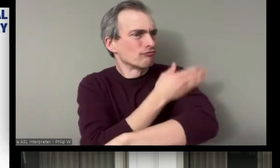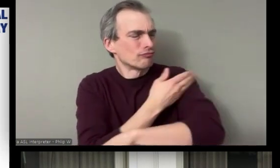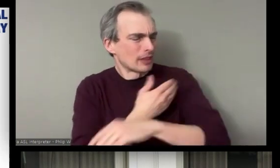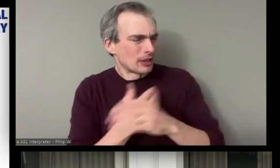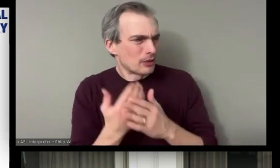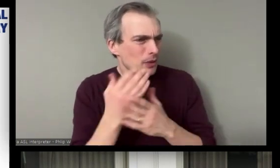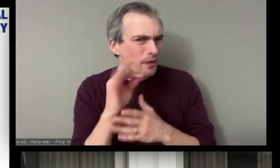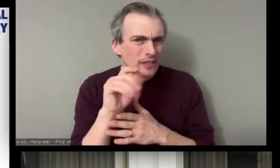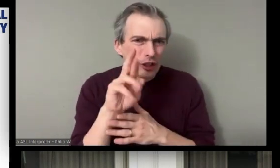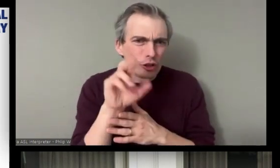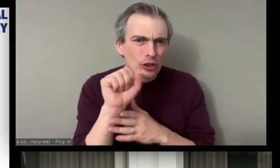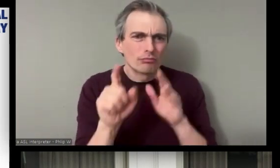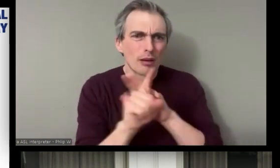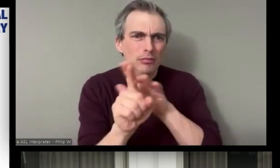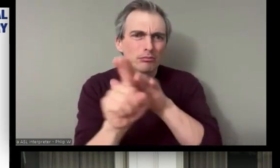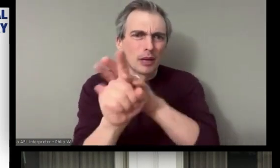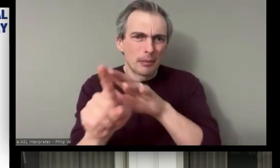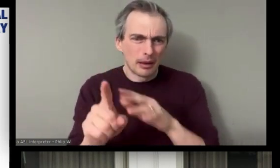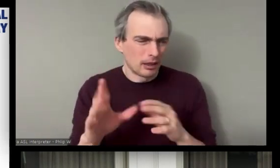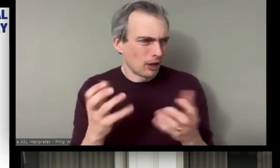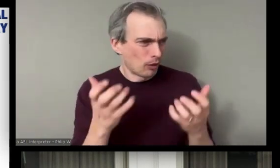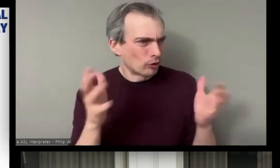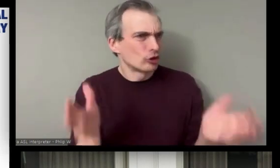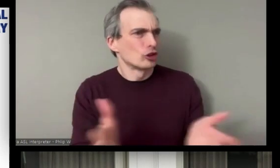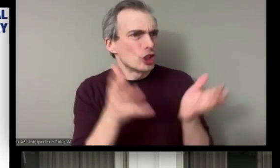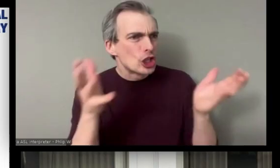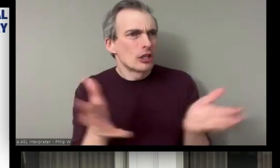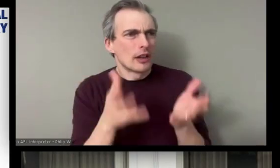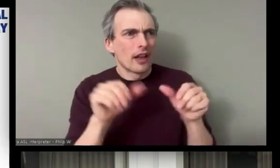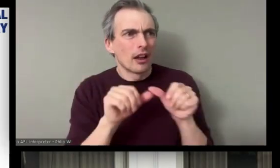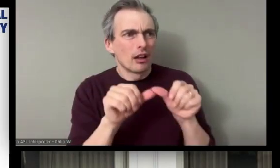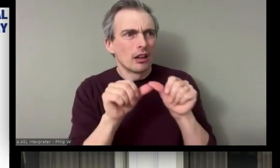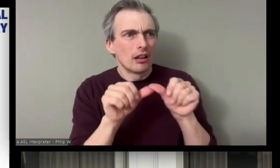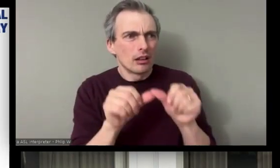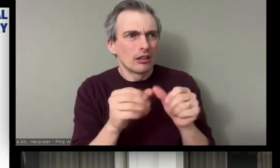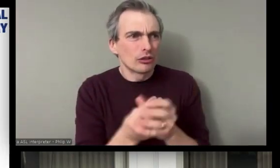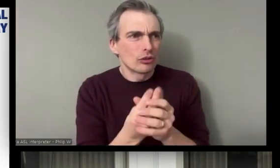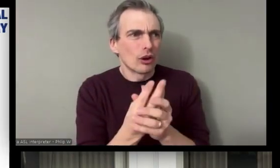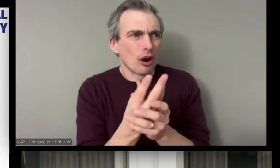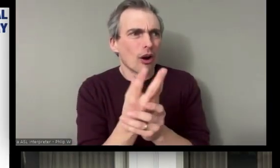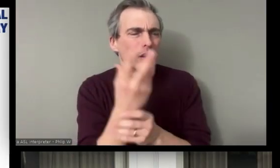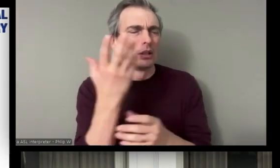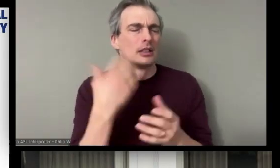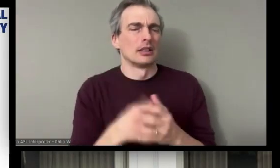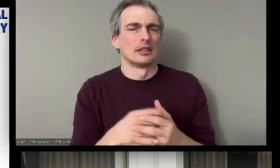I do plan to log some of the feedback to the Meta team from what I learned in this experience.